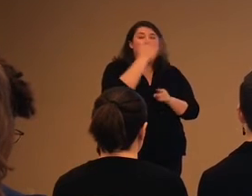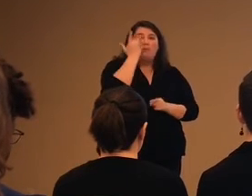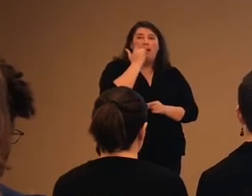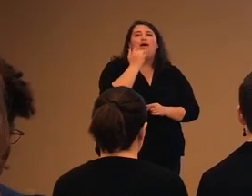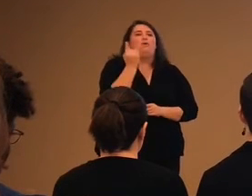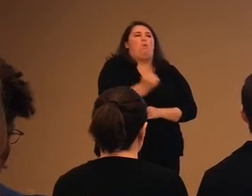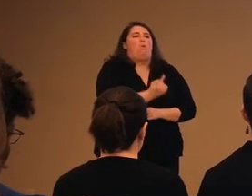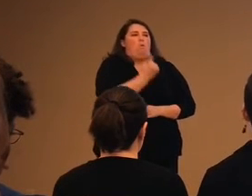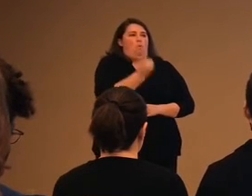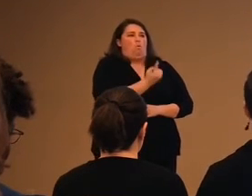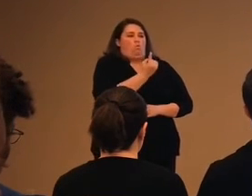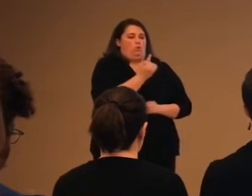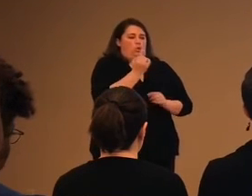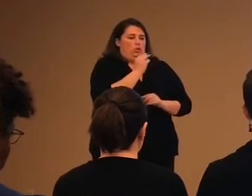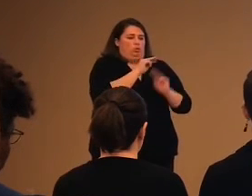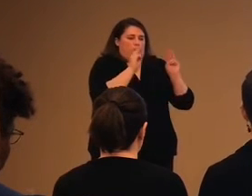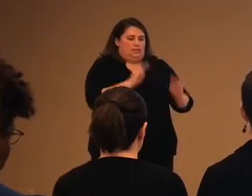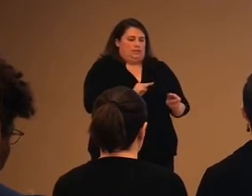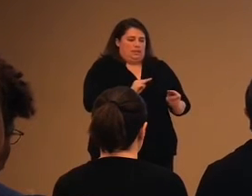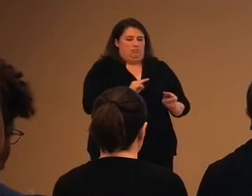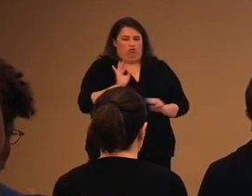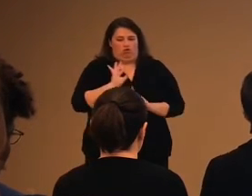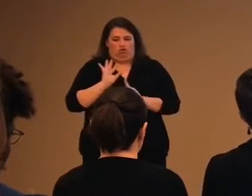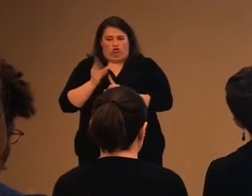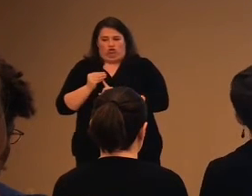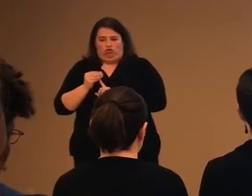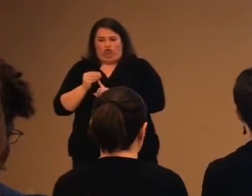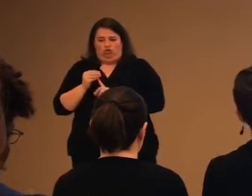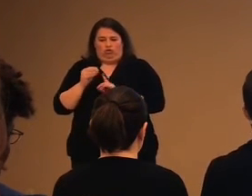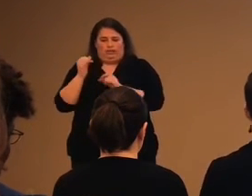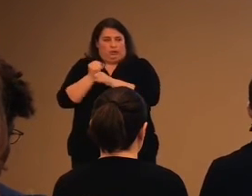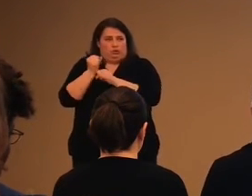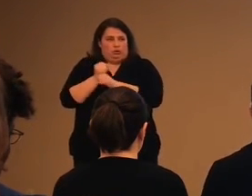In town or cultural institution in town that is doing quarterly tours